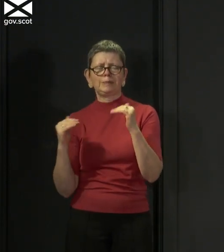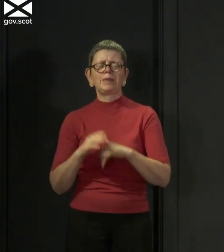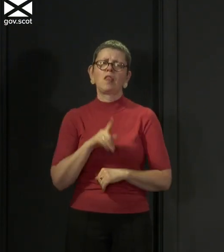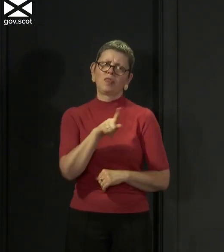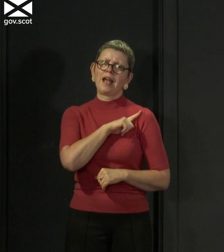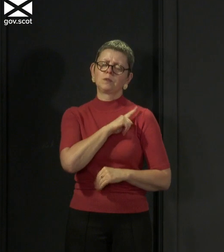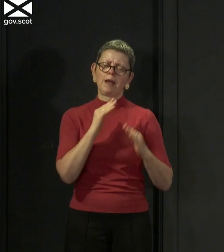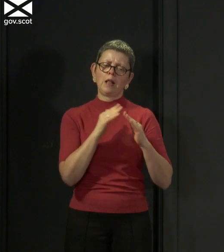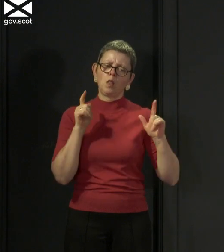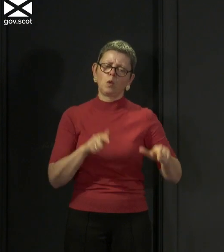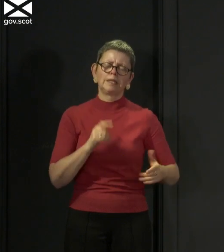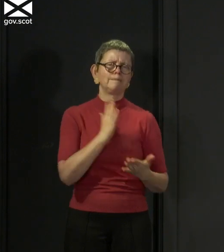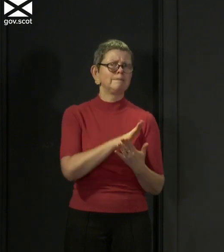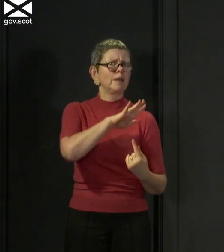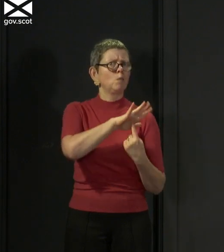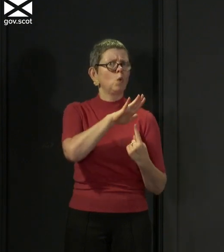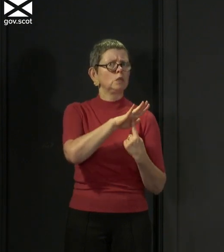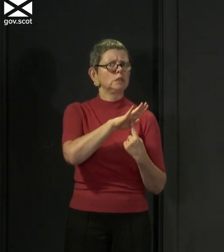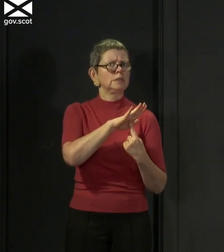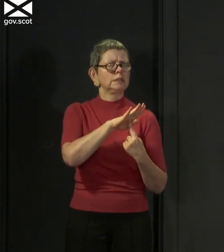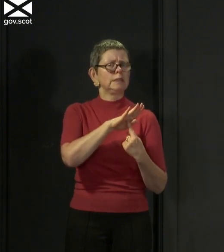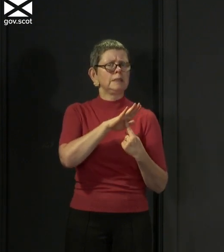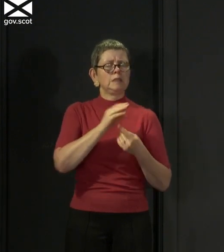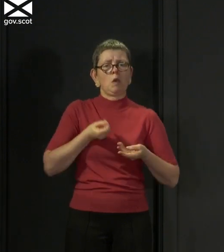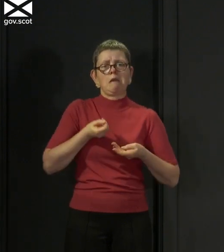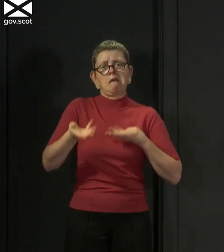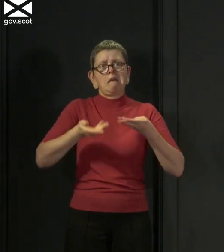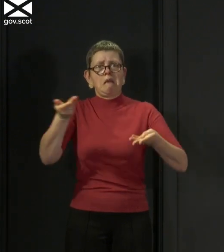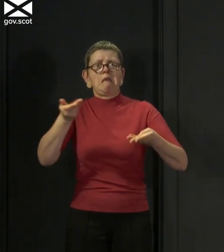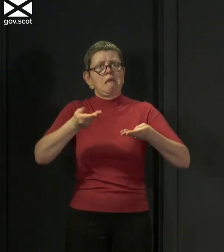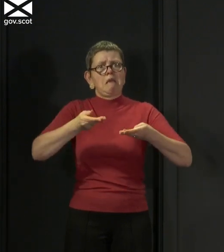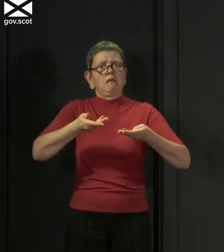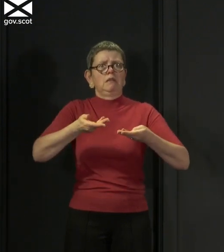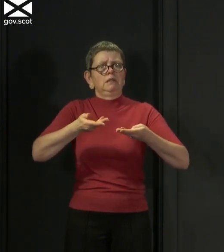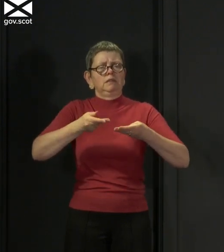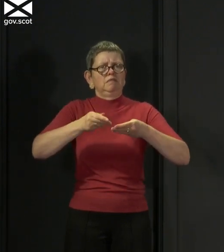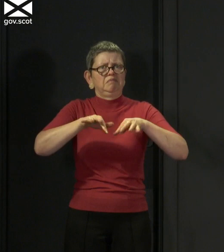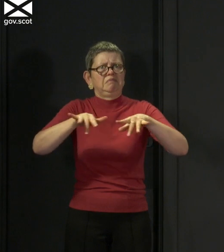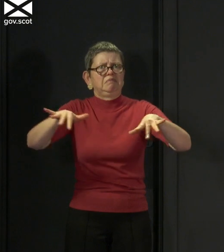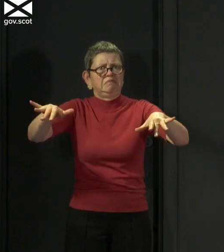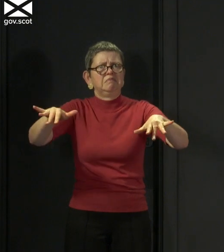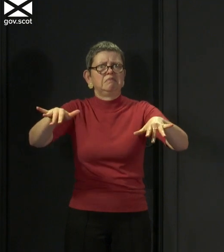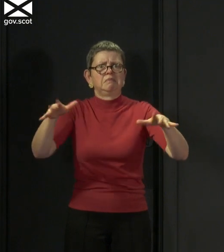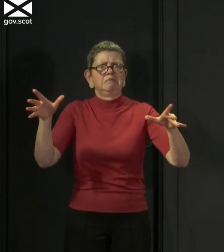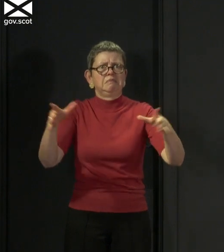driving down infection rates and driving down the R number. And that in turn is a prerequisite